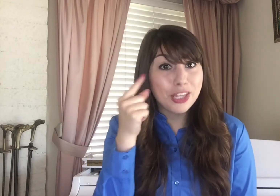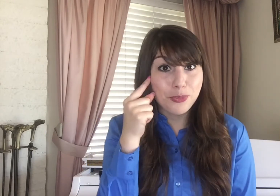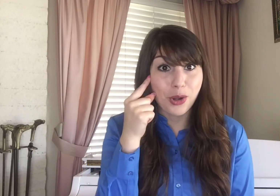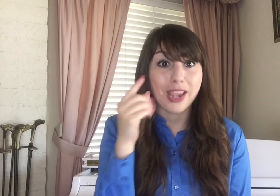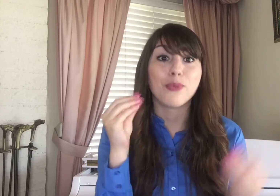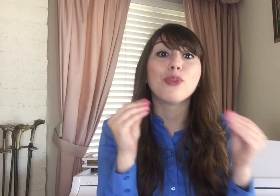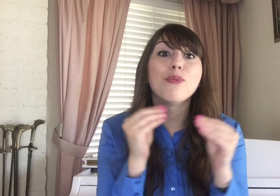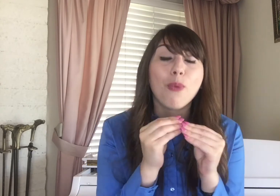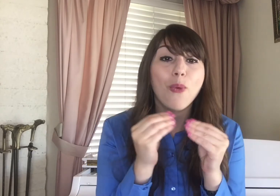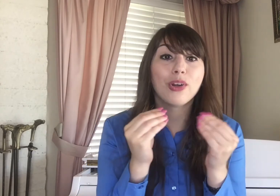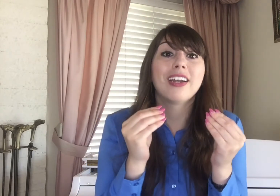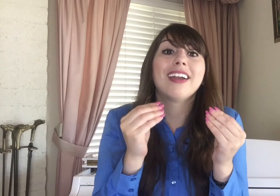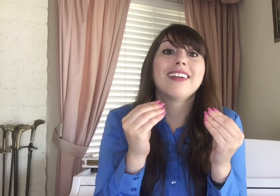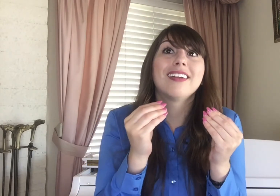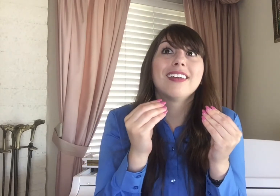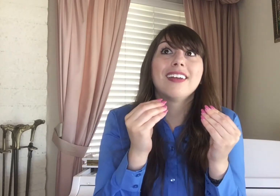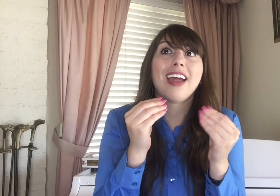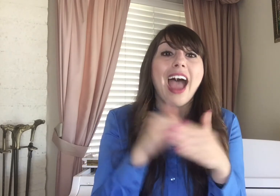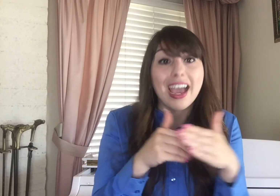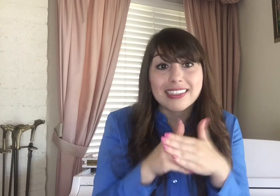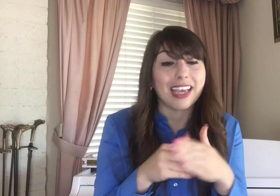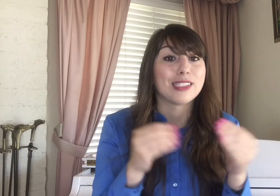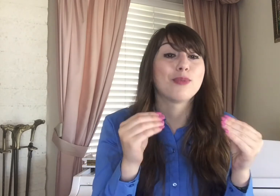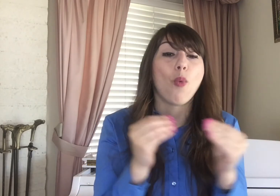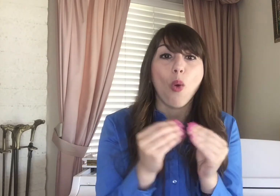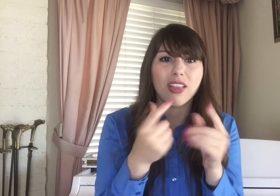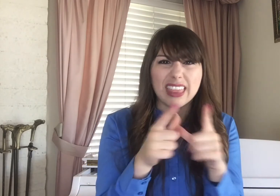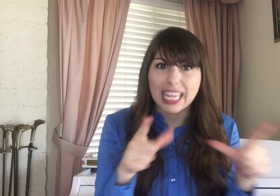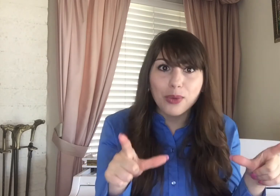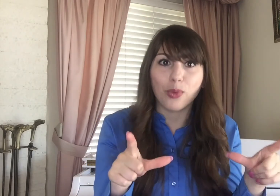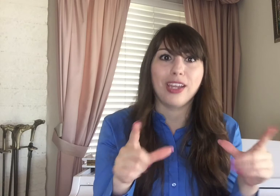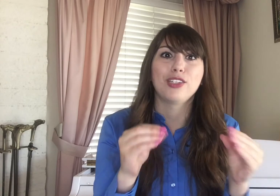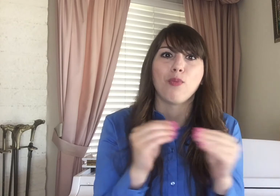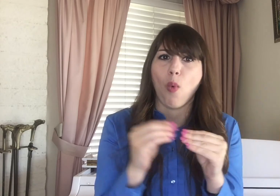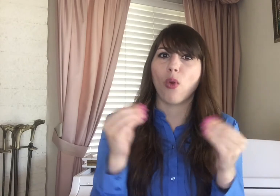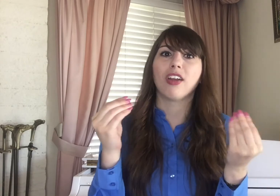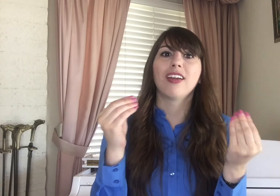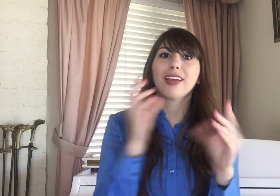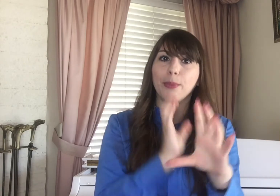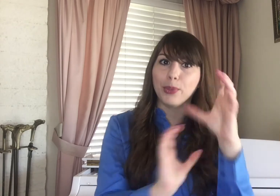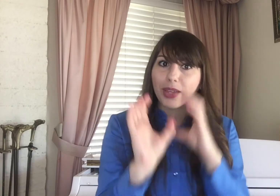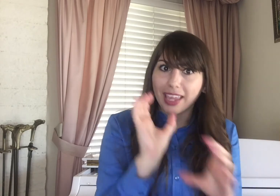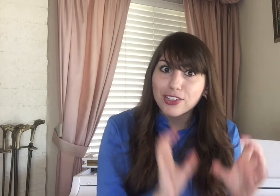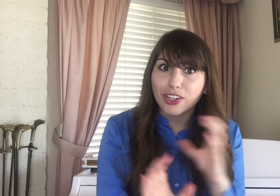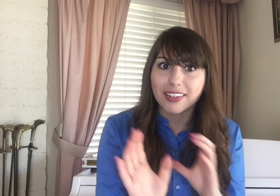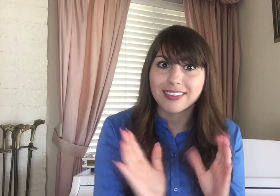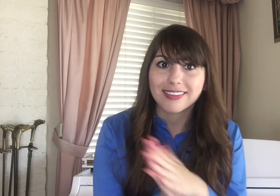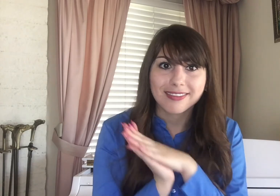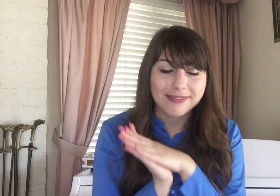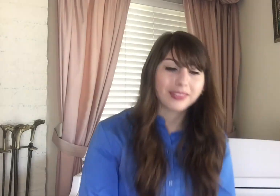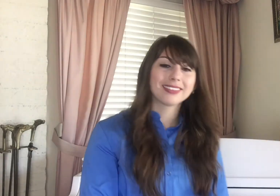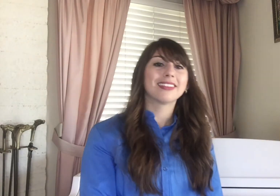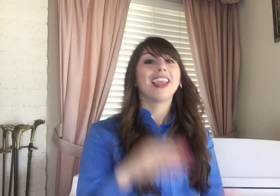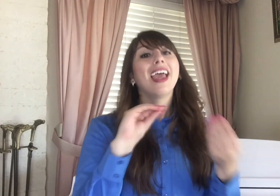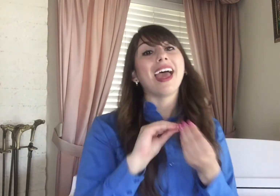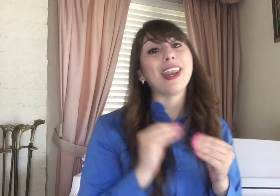their brain with more access, more language, more communication.